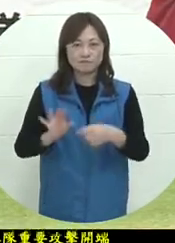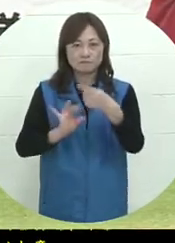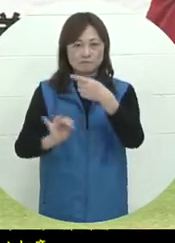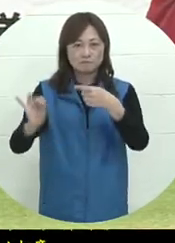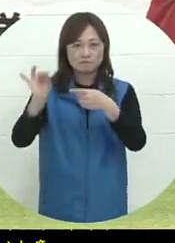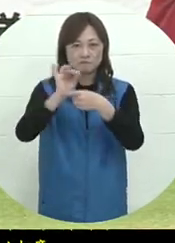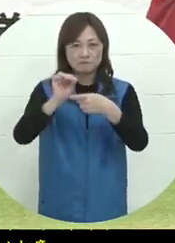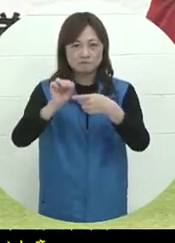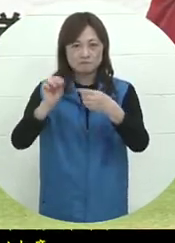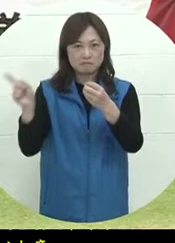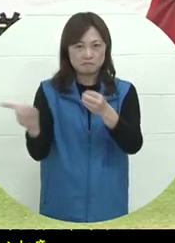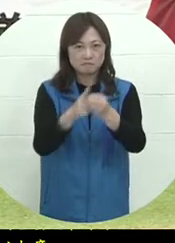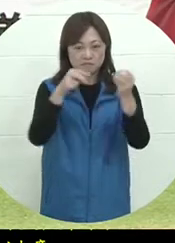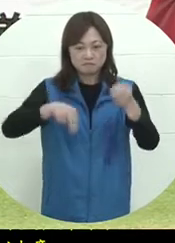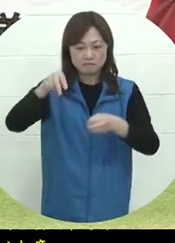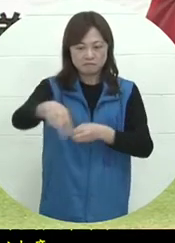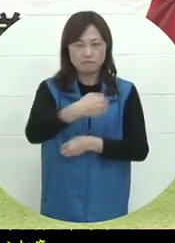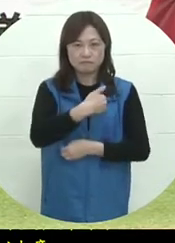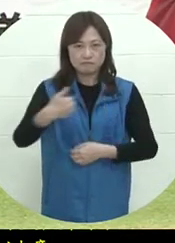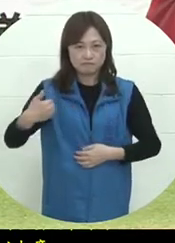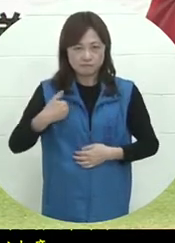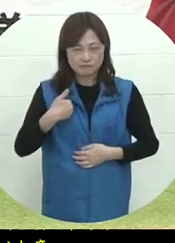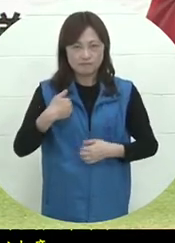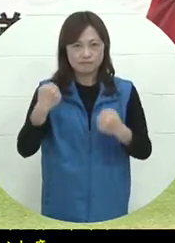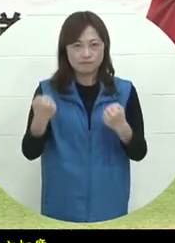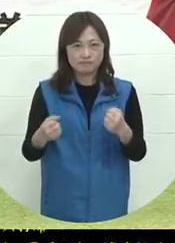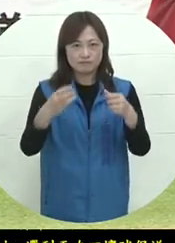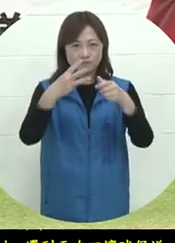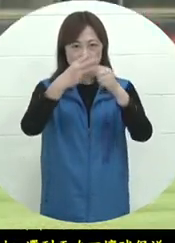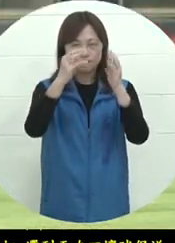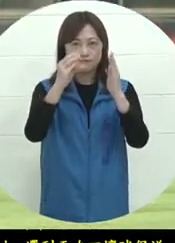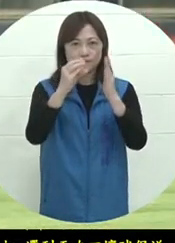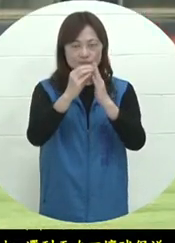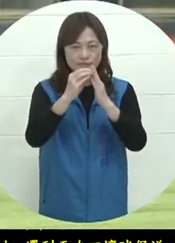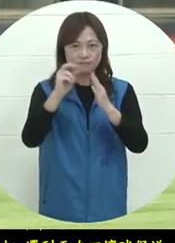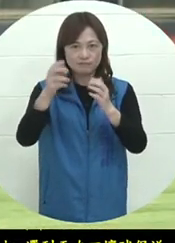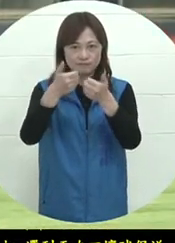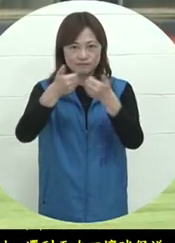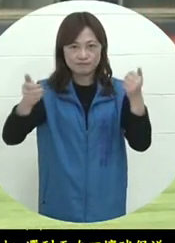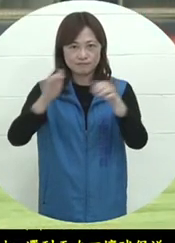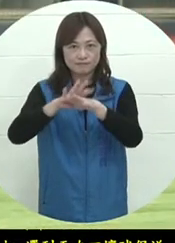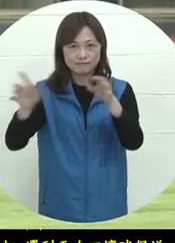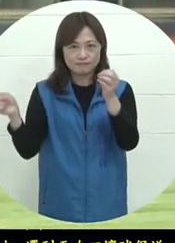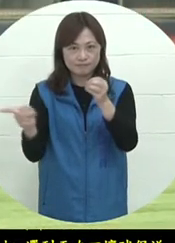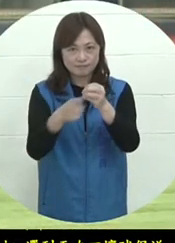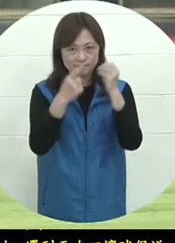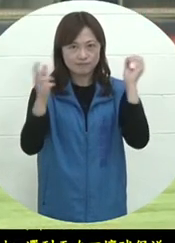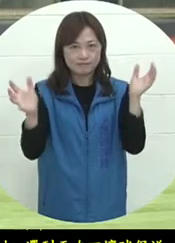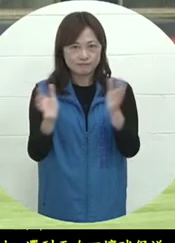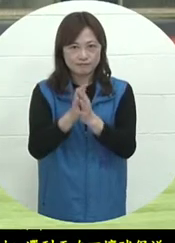At the same time, they had two hits and 2 RBIs in the third inning, totaling 4 RBIs. They successfully closed the game